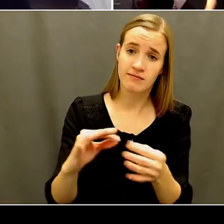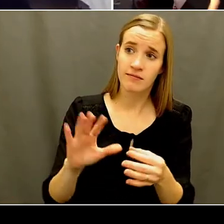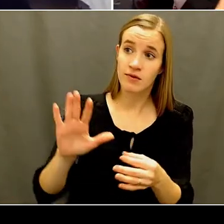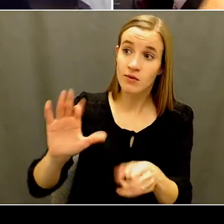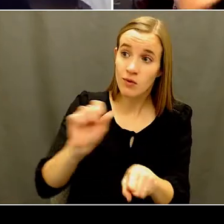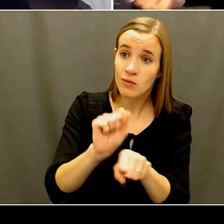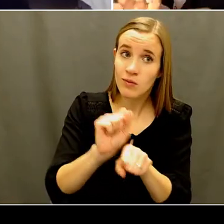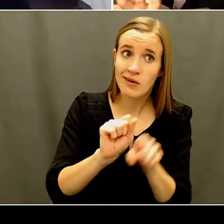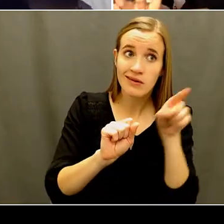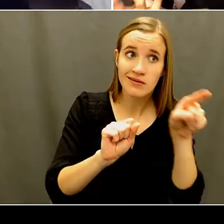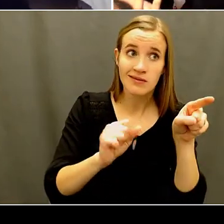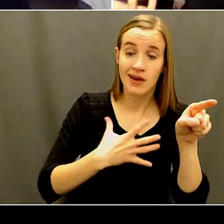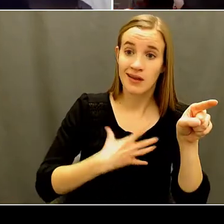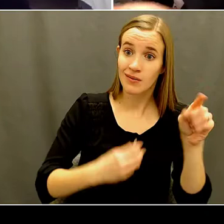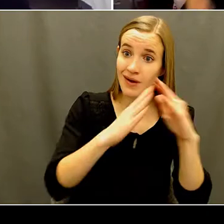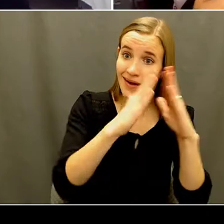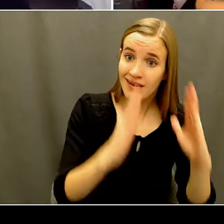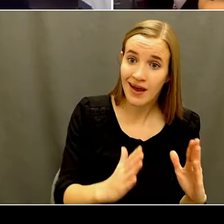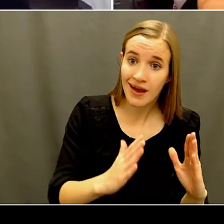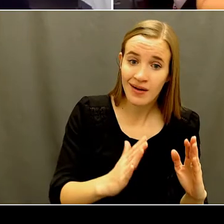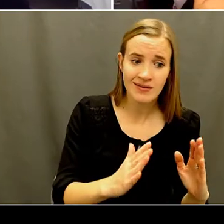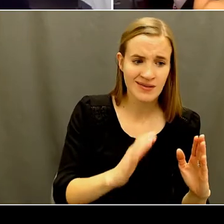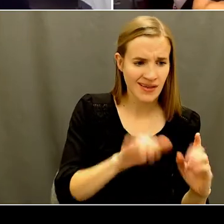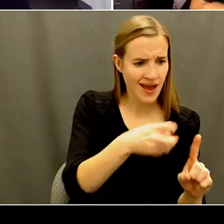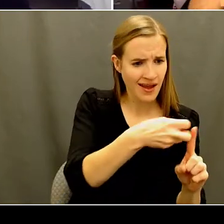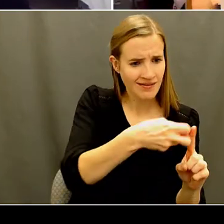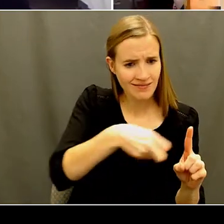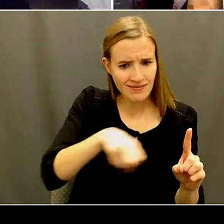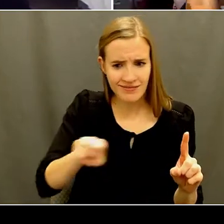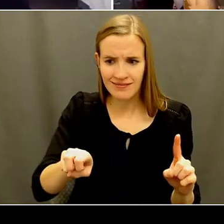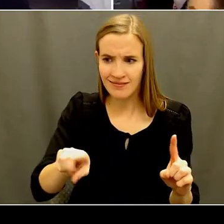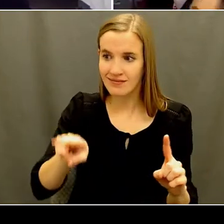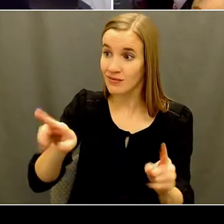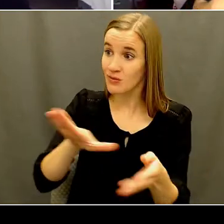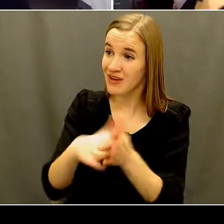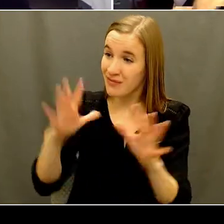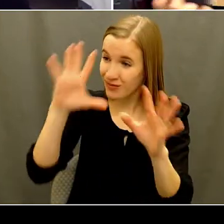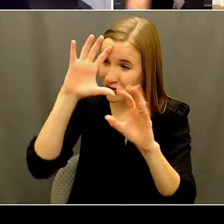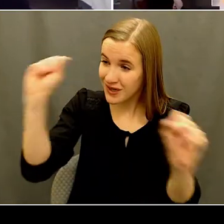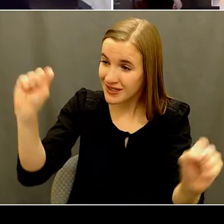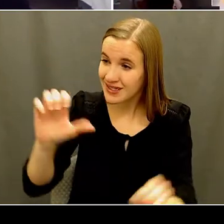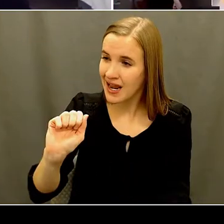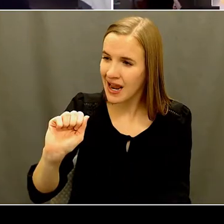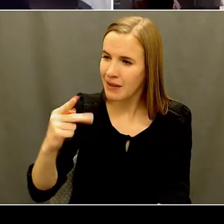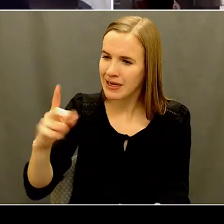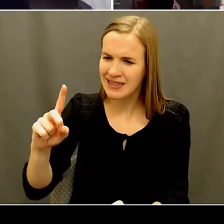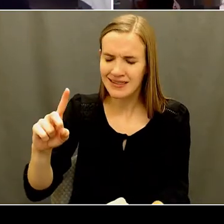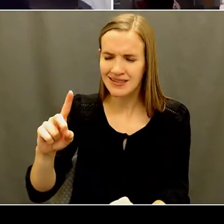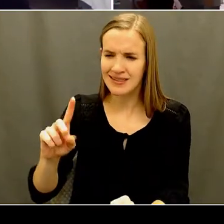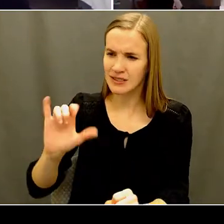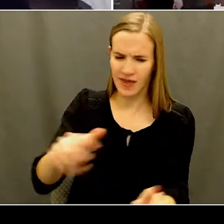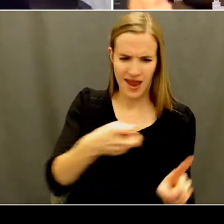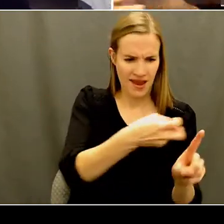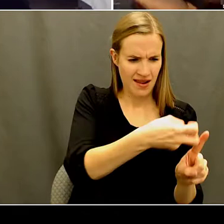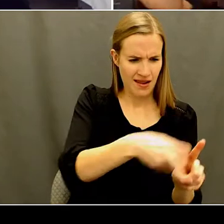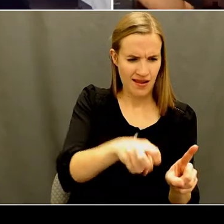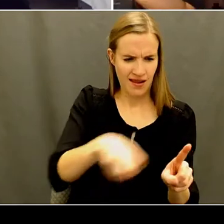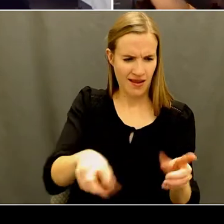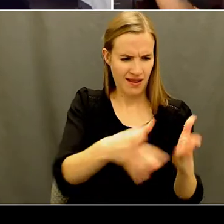just how did they not align? Was it coincidence? Was it did you, did you do certain things to get there? Um, just basically as a young person, it's very